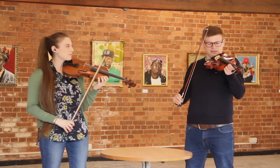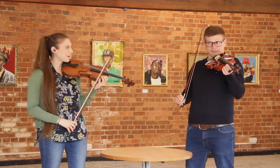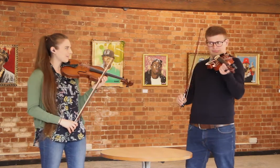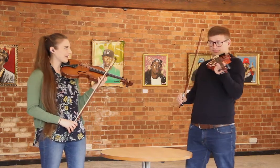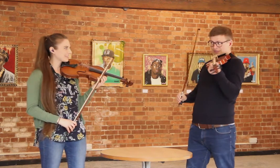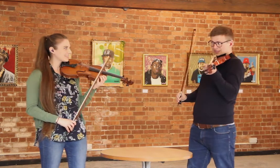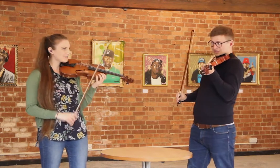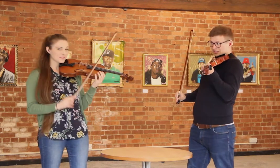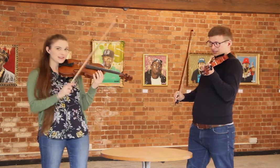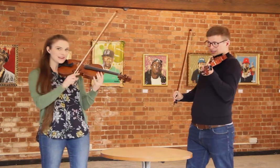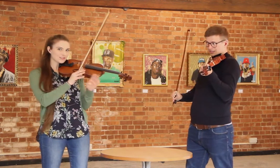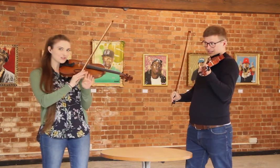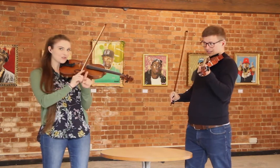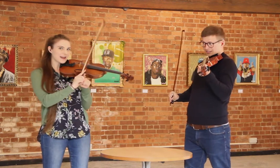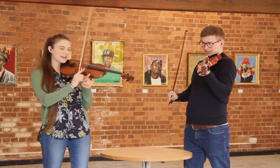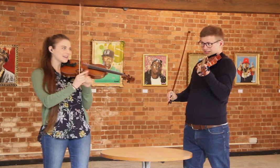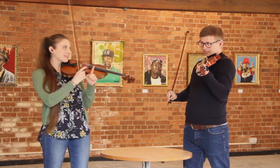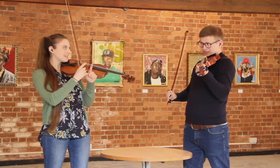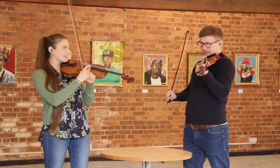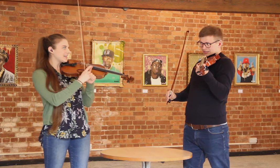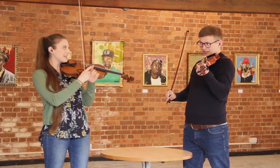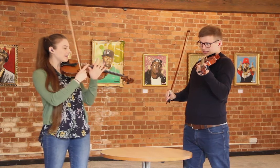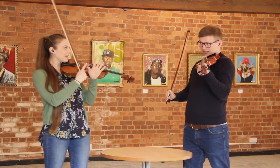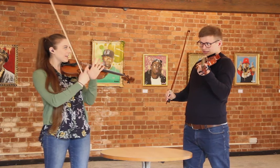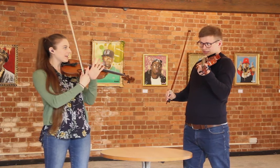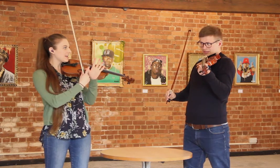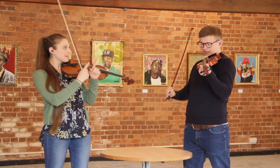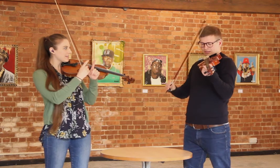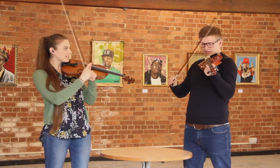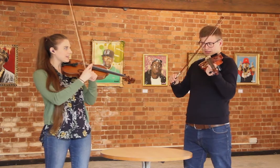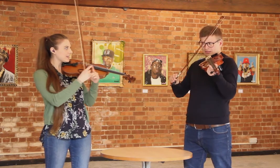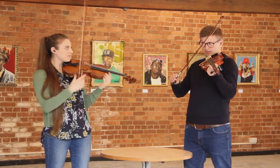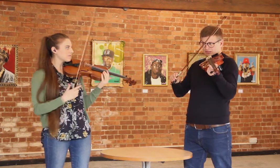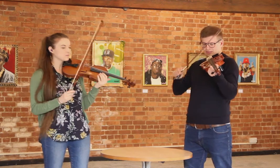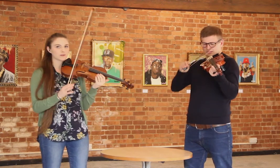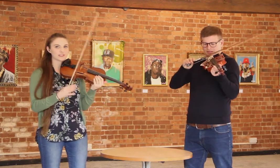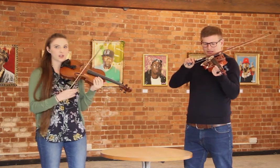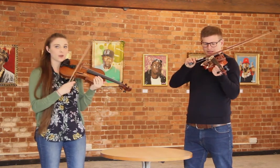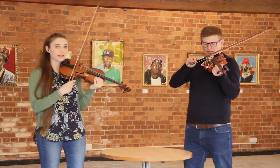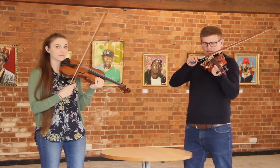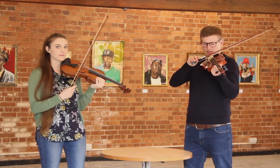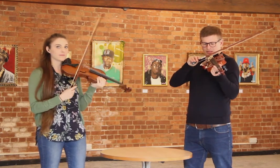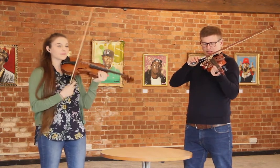Perfect. Let’s try the (singing) D, A, D and do it slowly